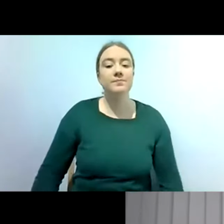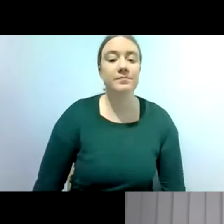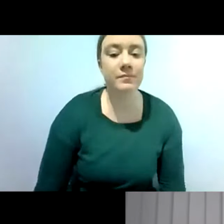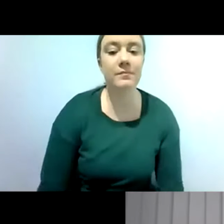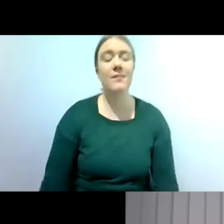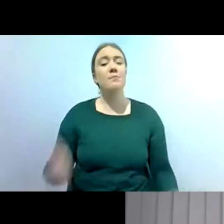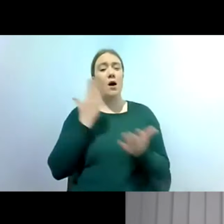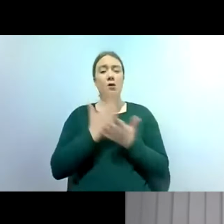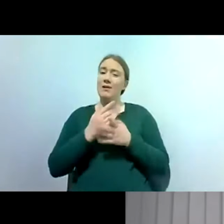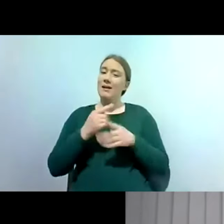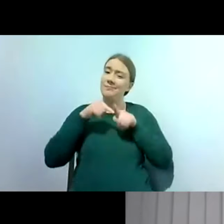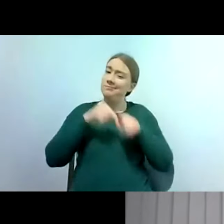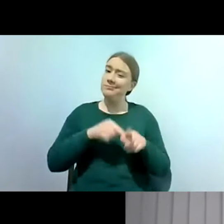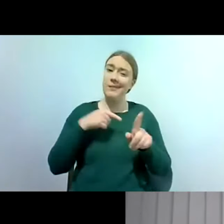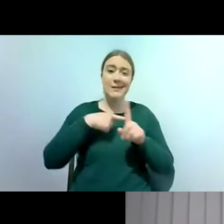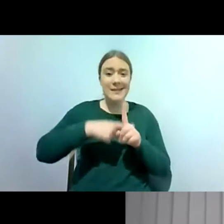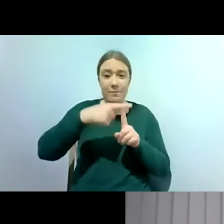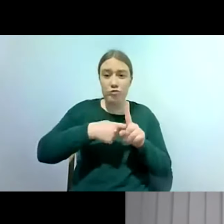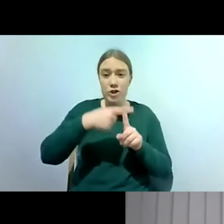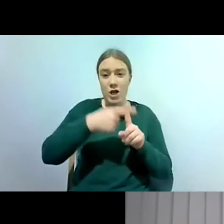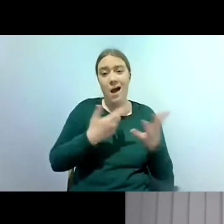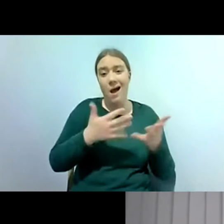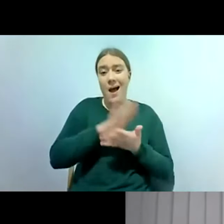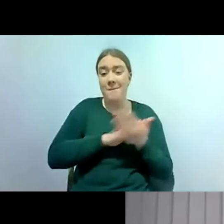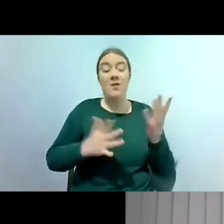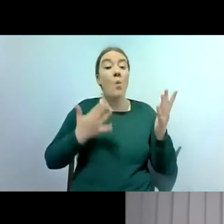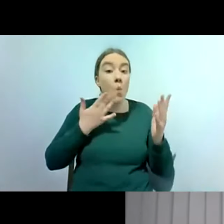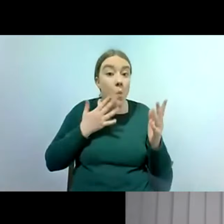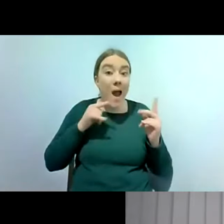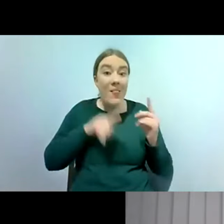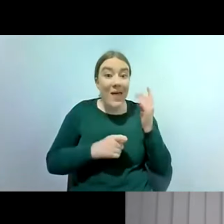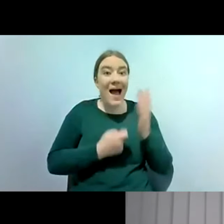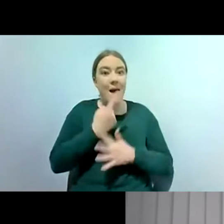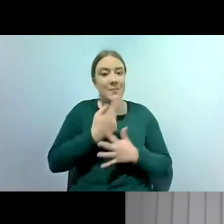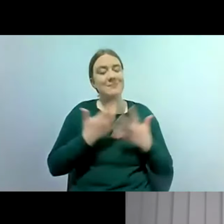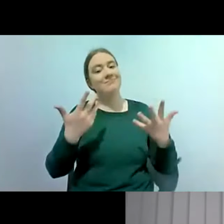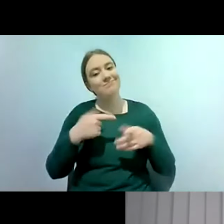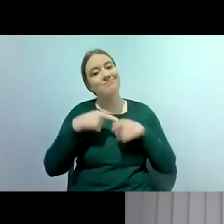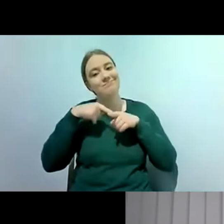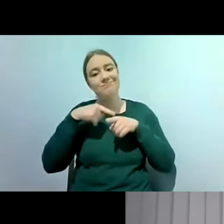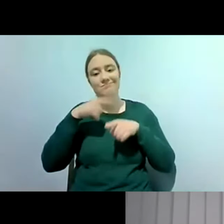dependent and so when you'll find them probably depends uh can vary quite a lot from year to year